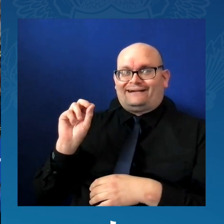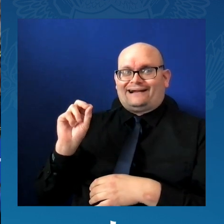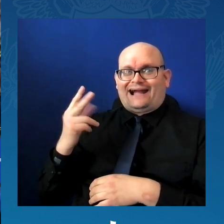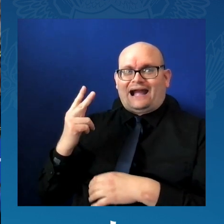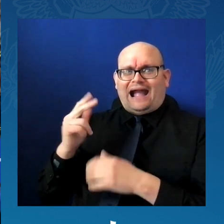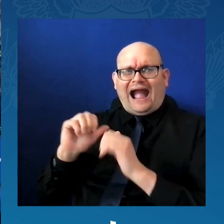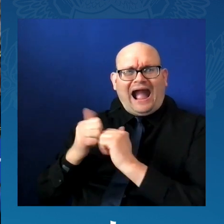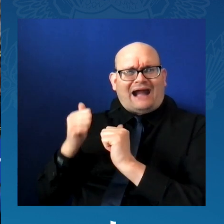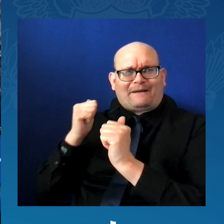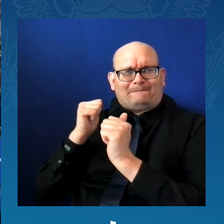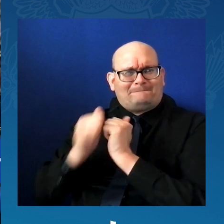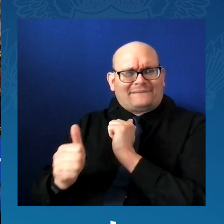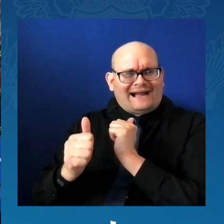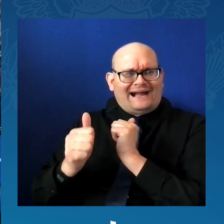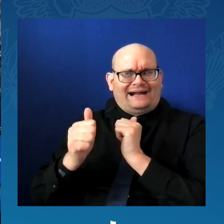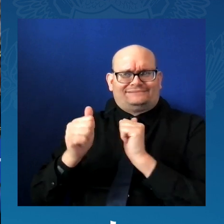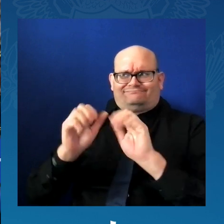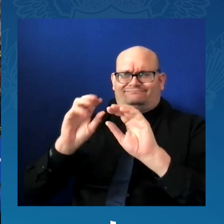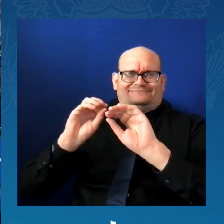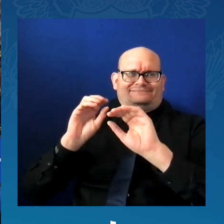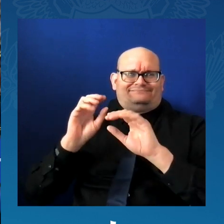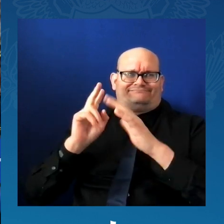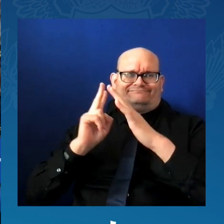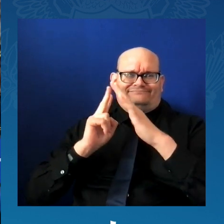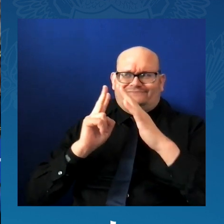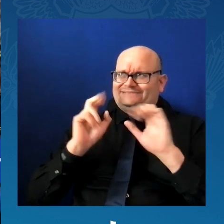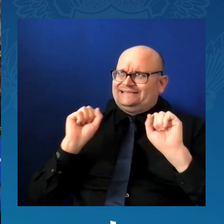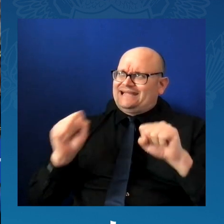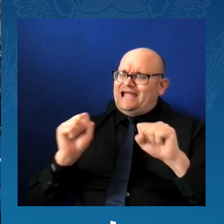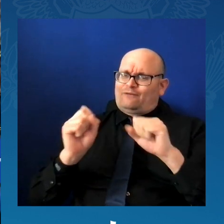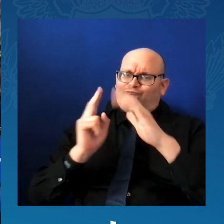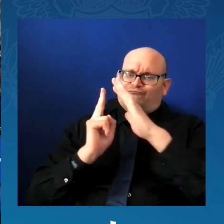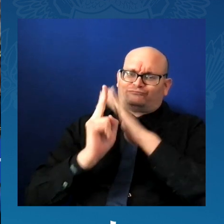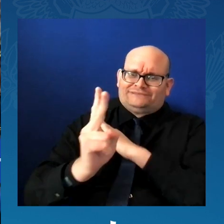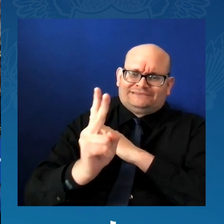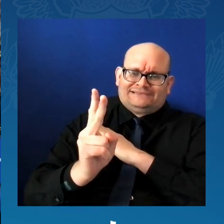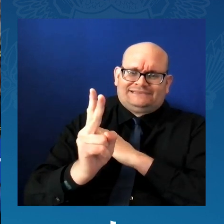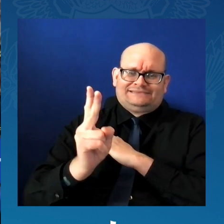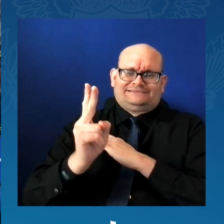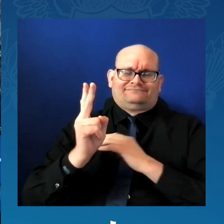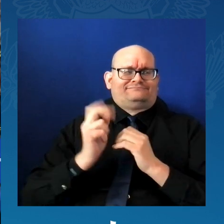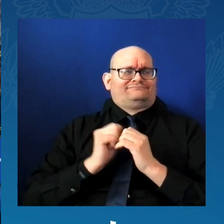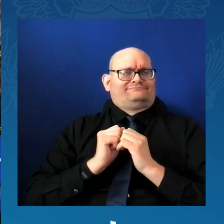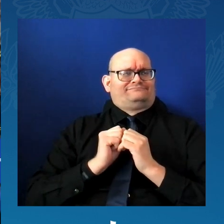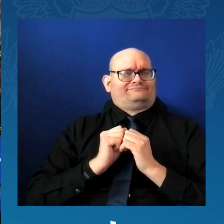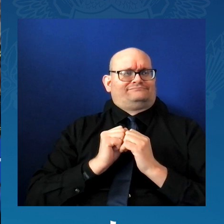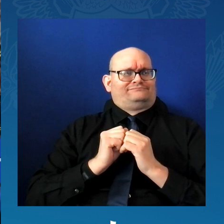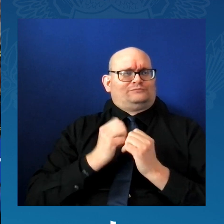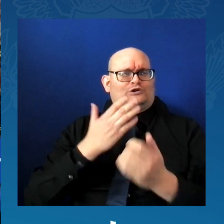be conducive with a constructive investment environment? How are you thinking about that?